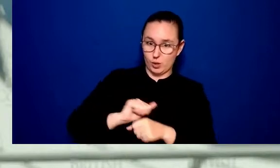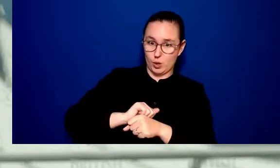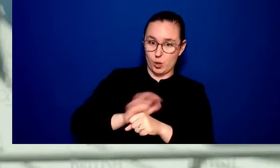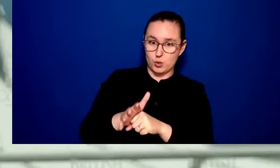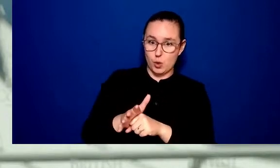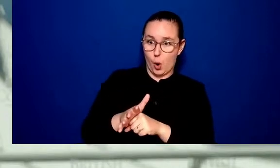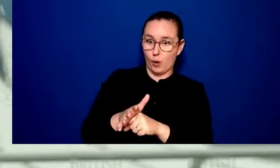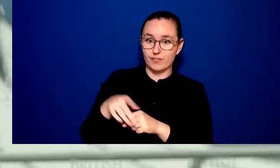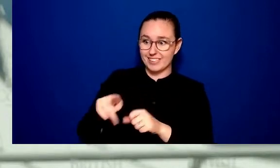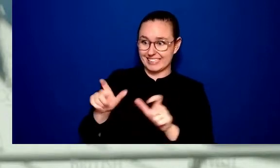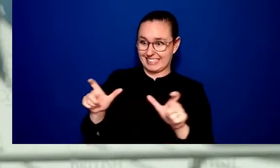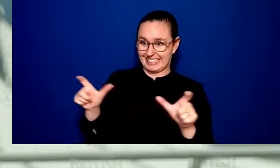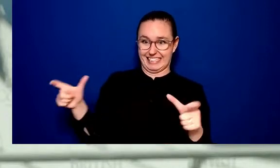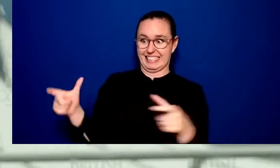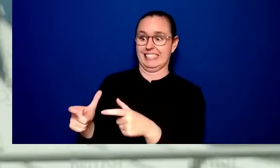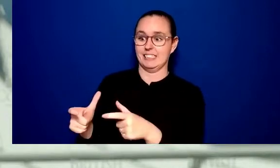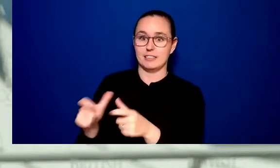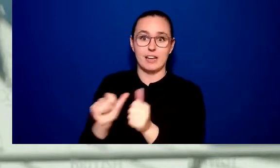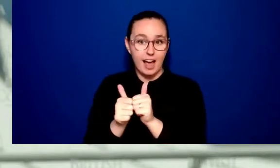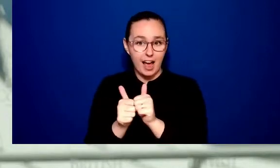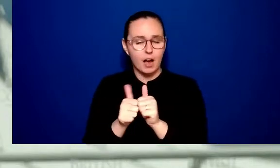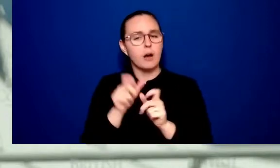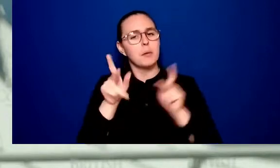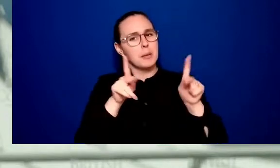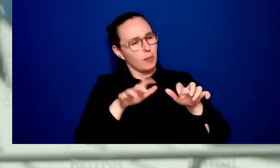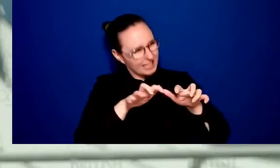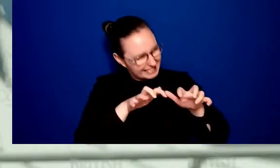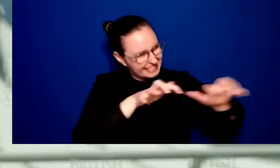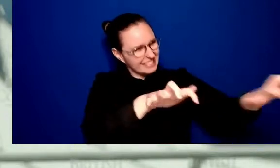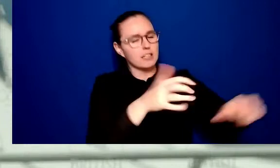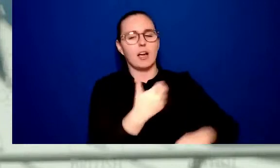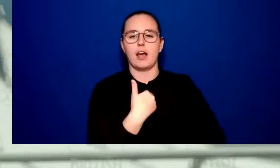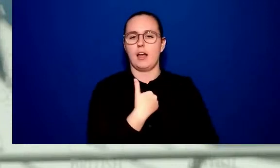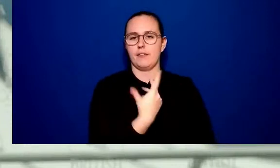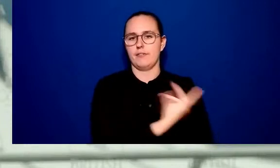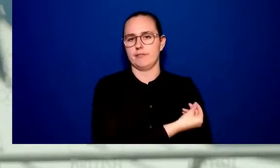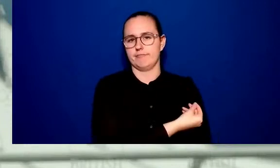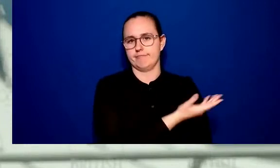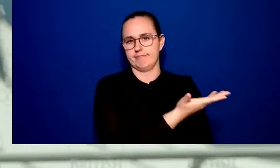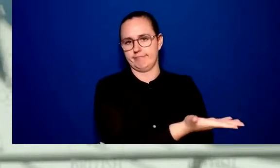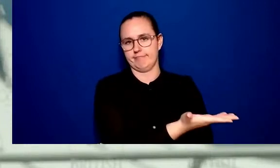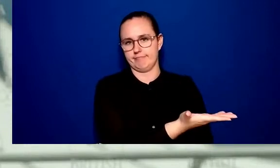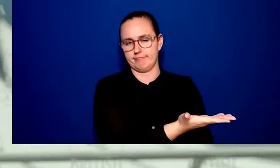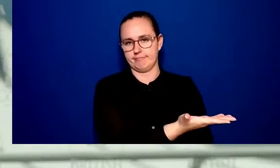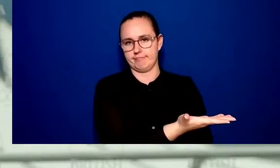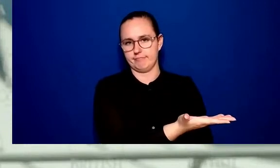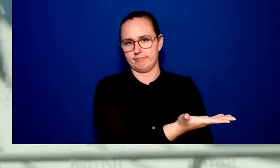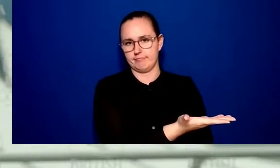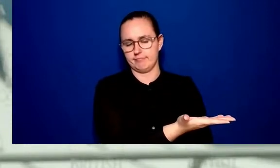and that's what we need to focus on for the next few weeks because it's going to get harder before it gets easier.